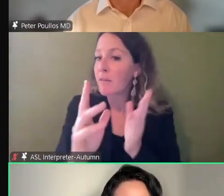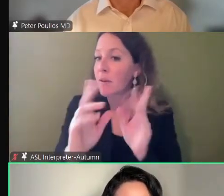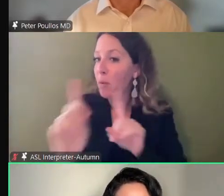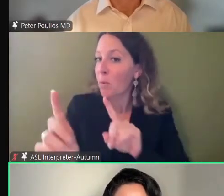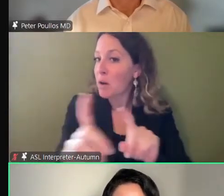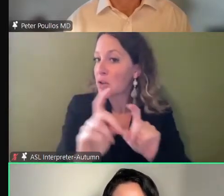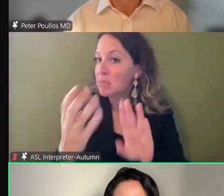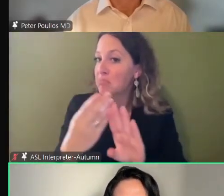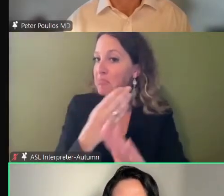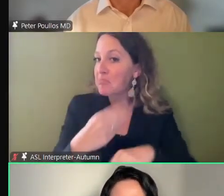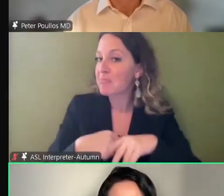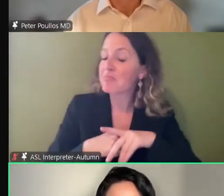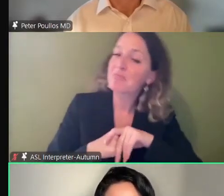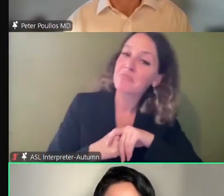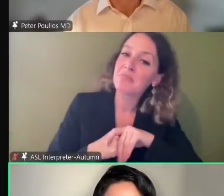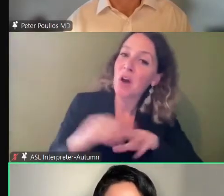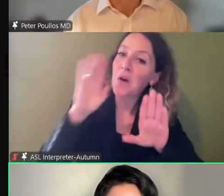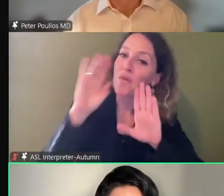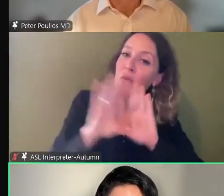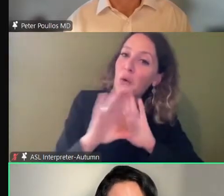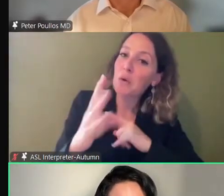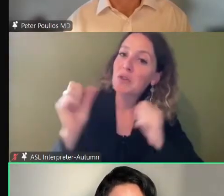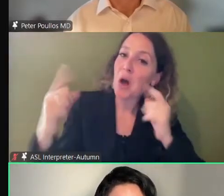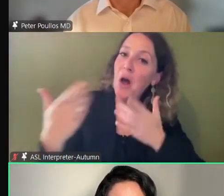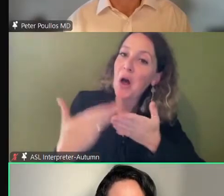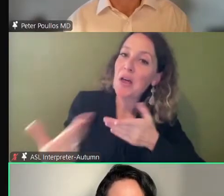and all of these photos are things that they sent us that's, shared with permission.